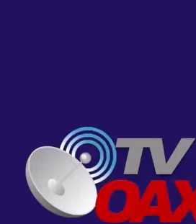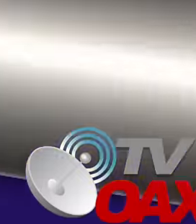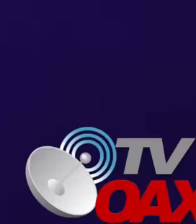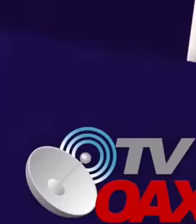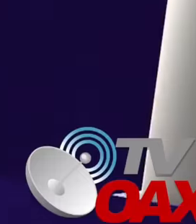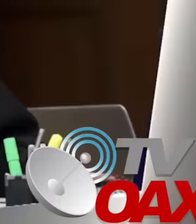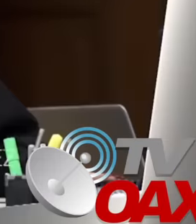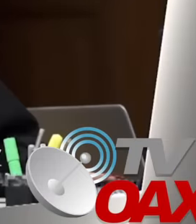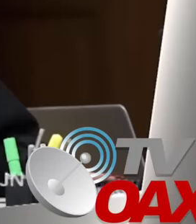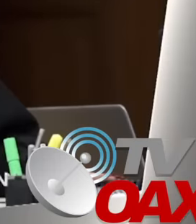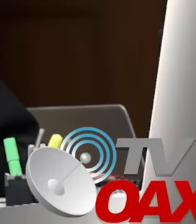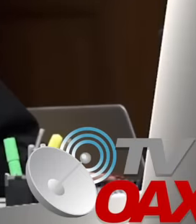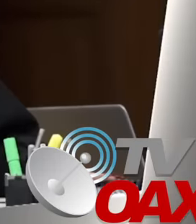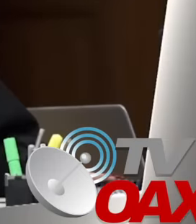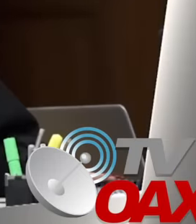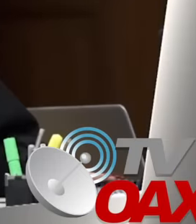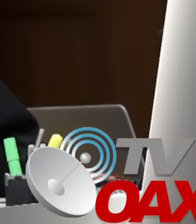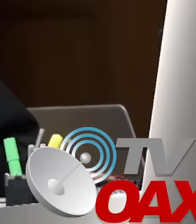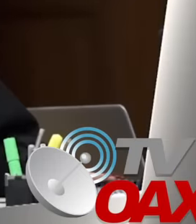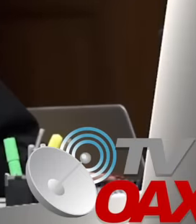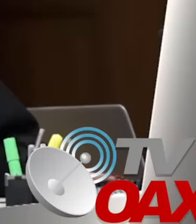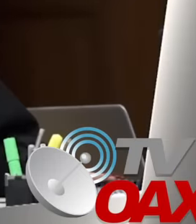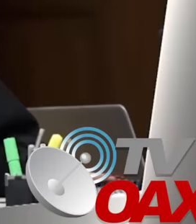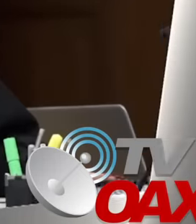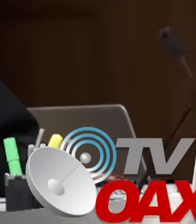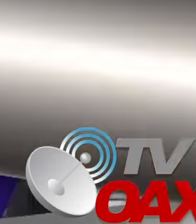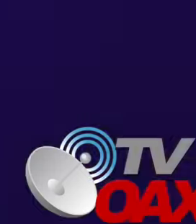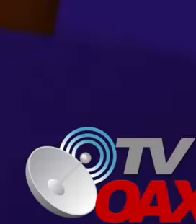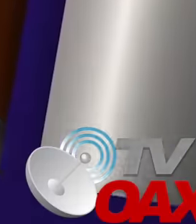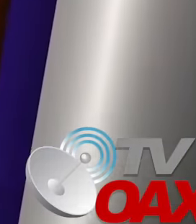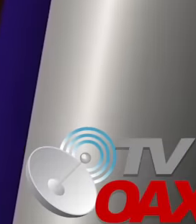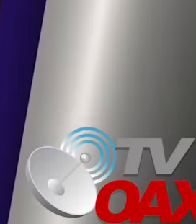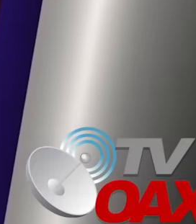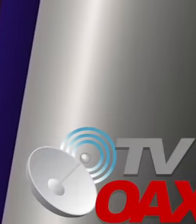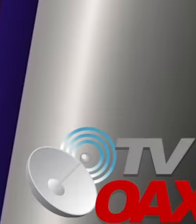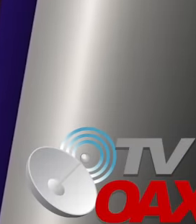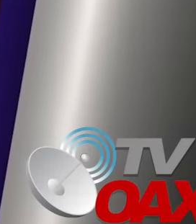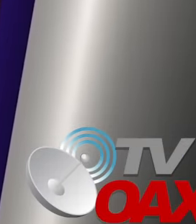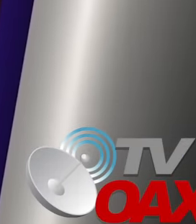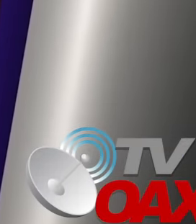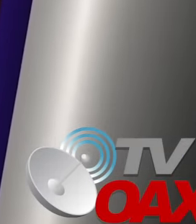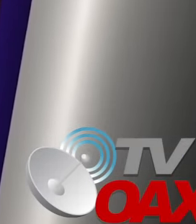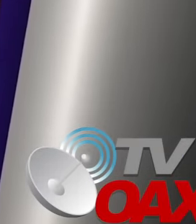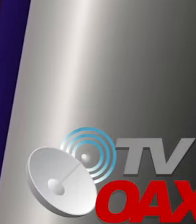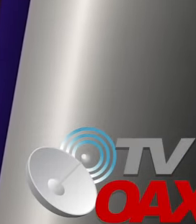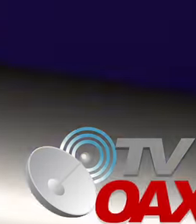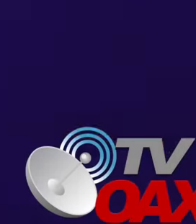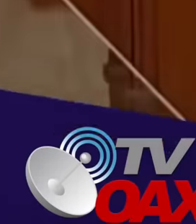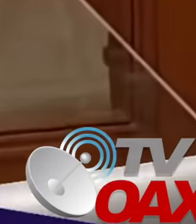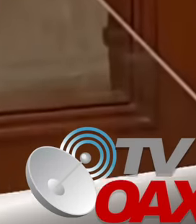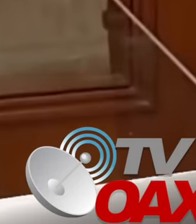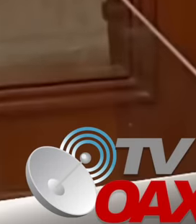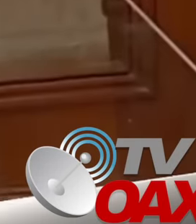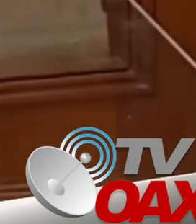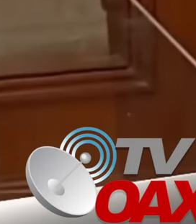ministers, judges and magistrates who for many years have been living off the public treasury and who have